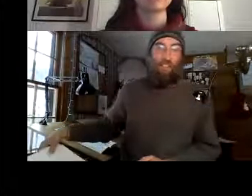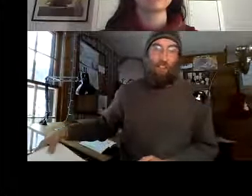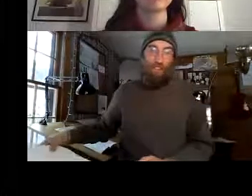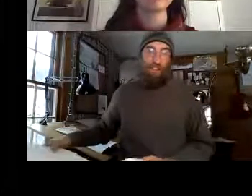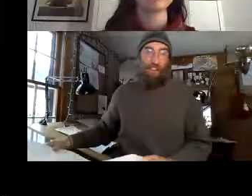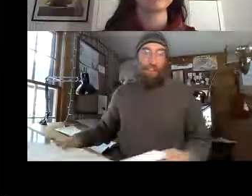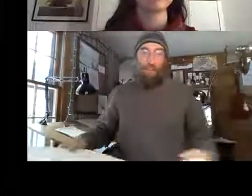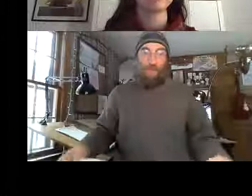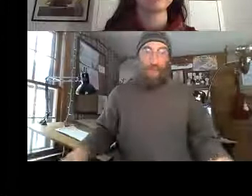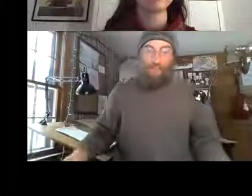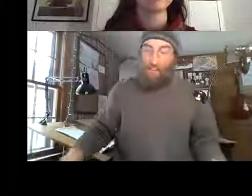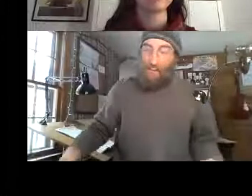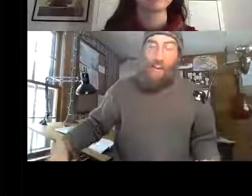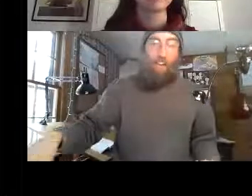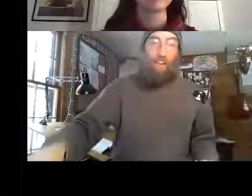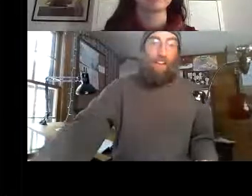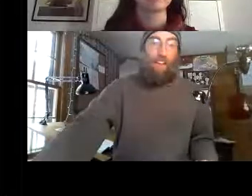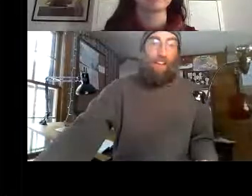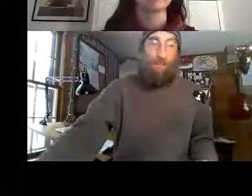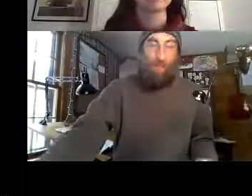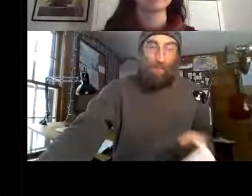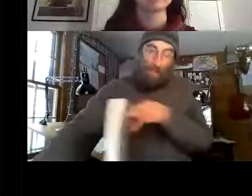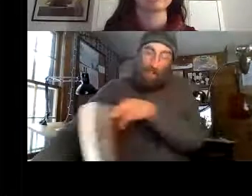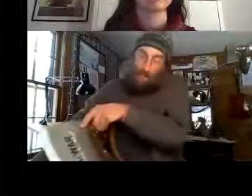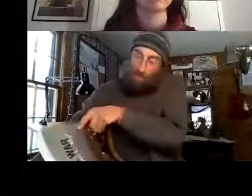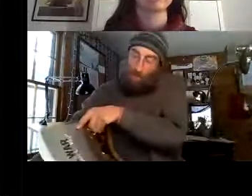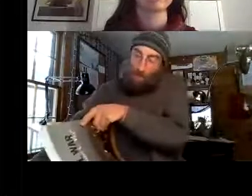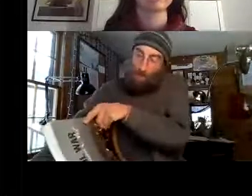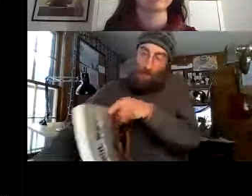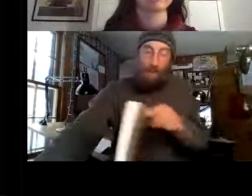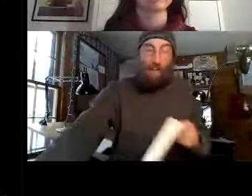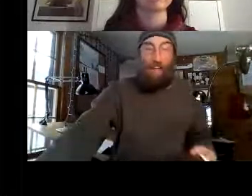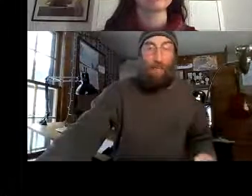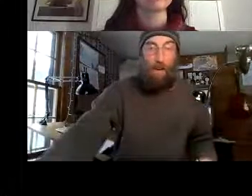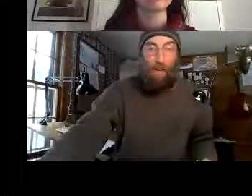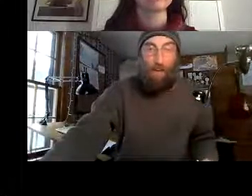a student here, but actually I have here the um, I have The Civil War and American